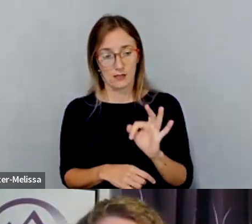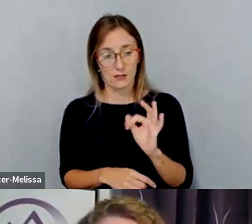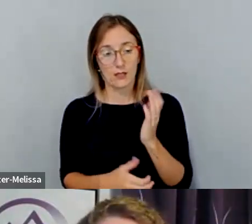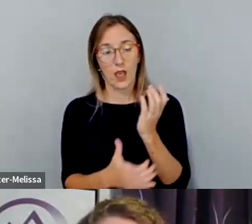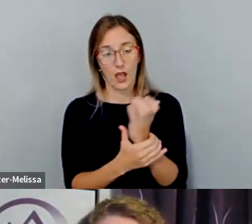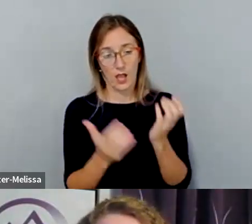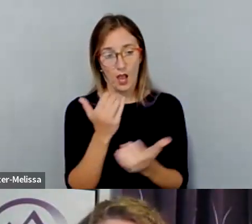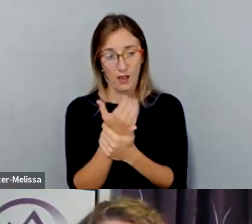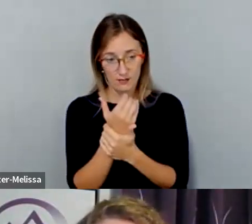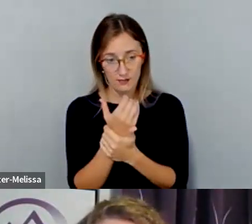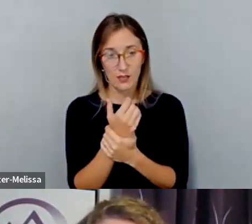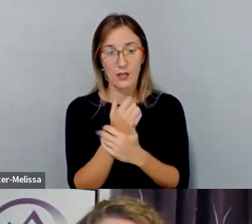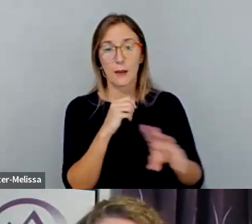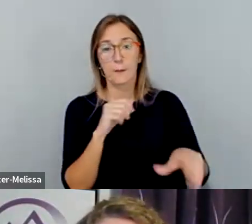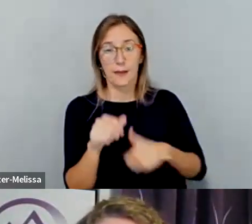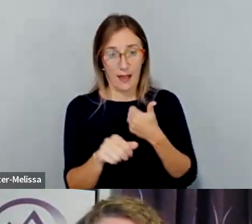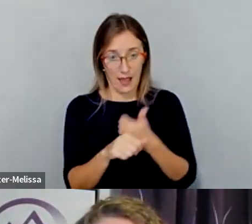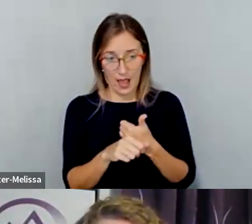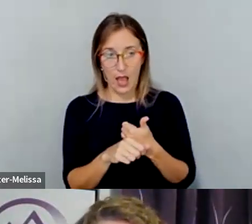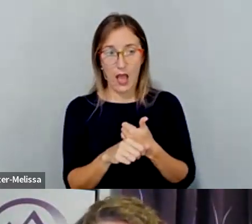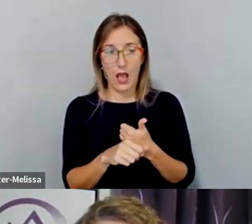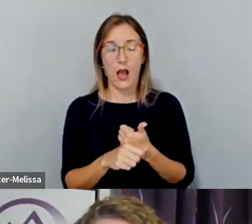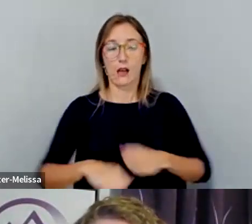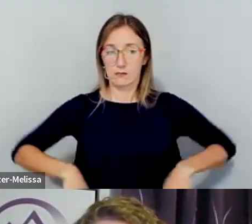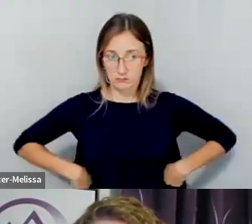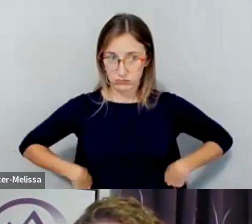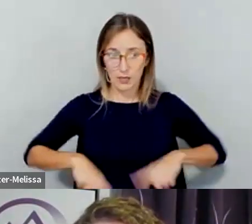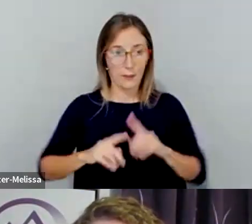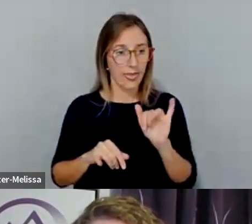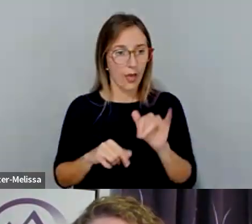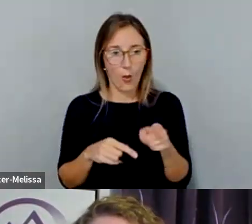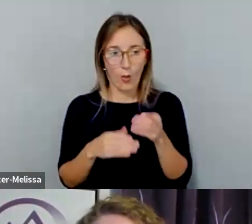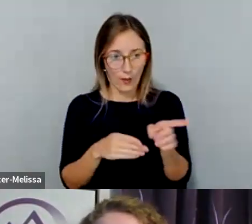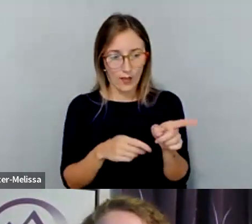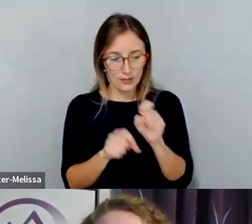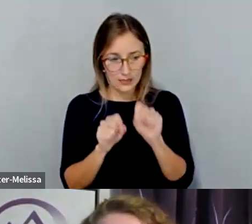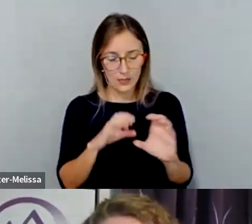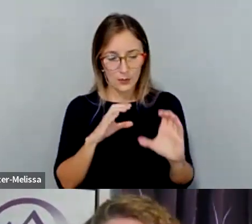: I just wanted to give you a comment about Jonathan. That would be